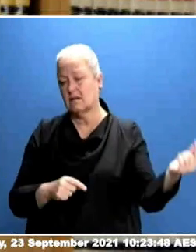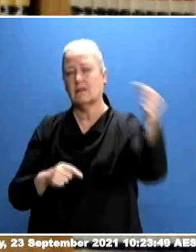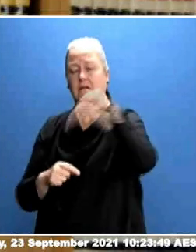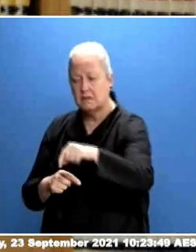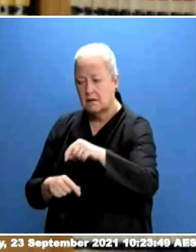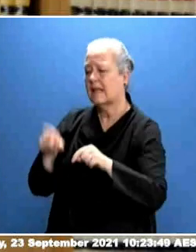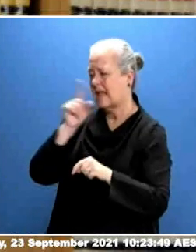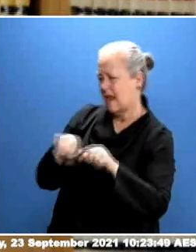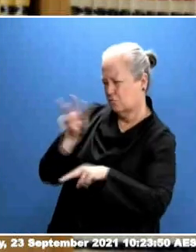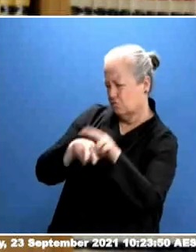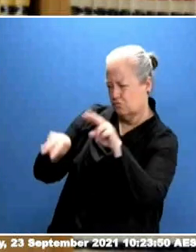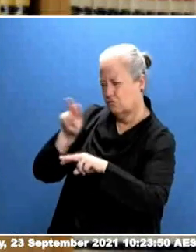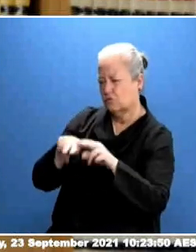and conduct those assessments as required.